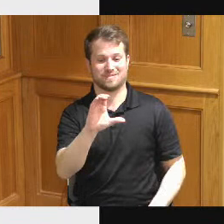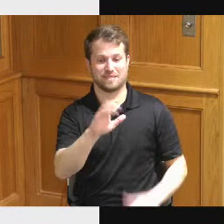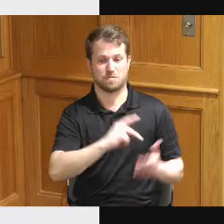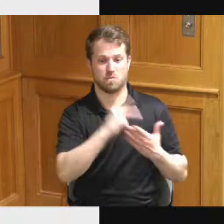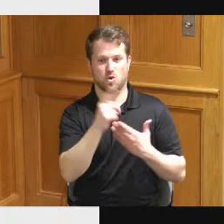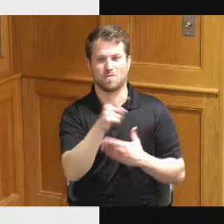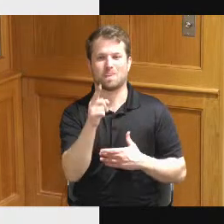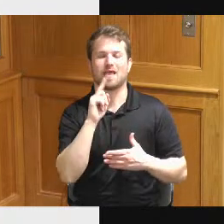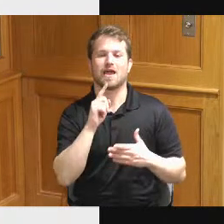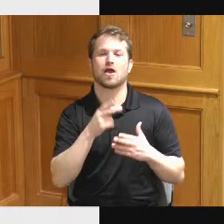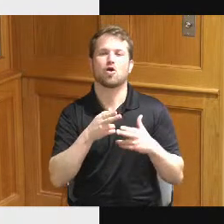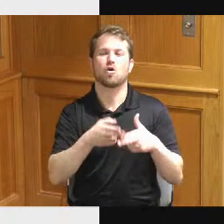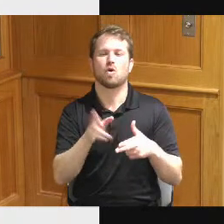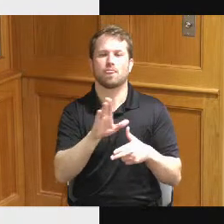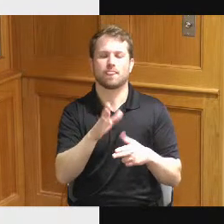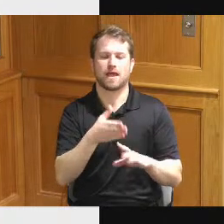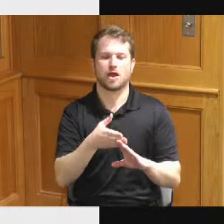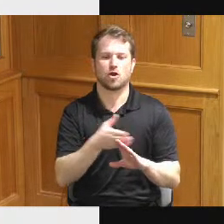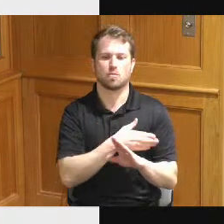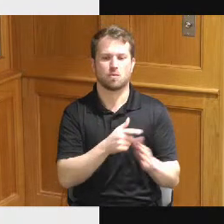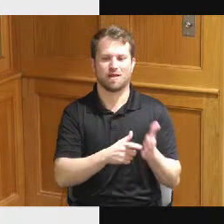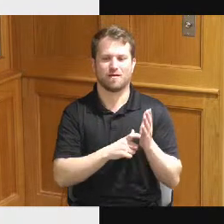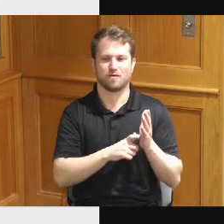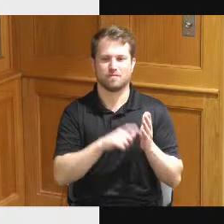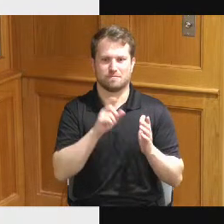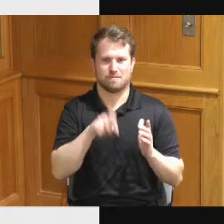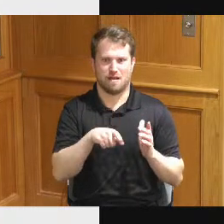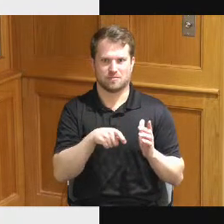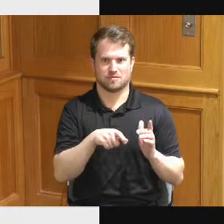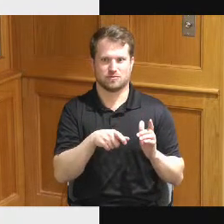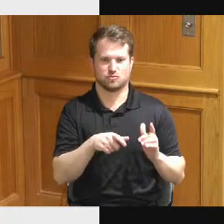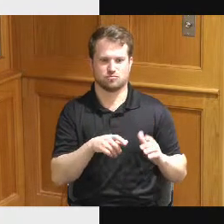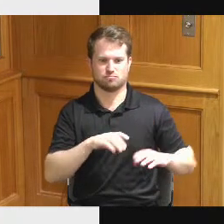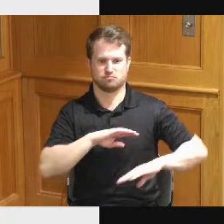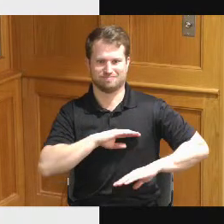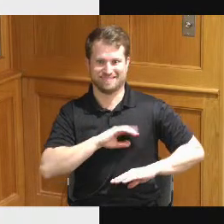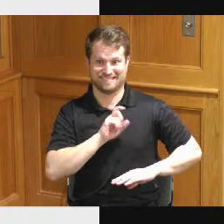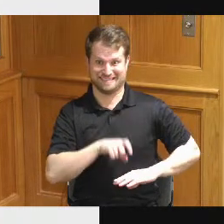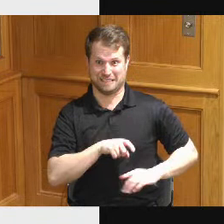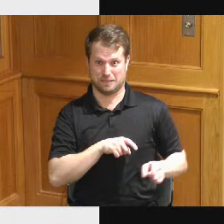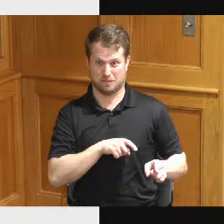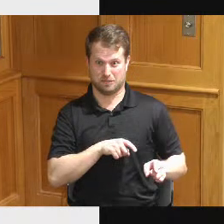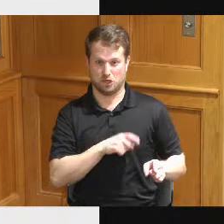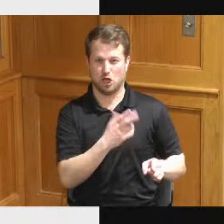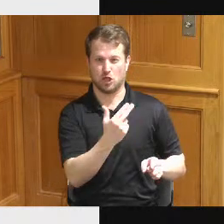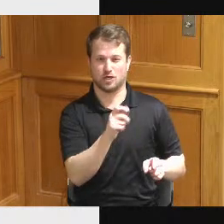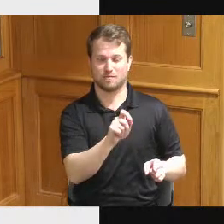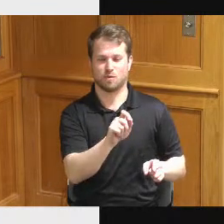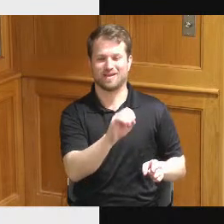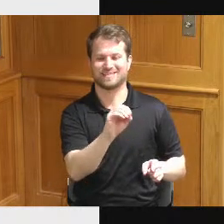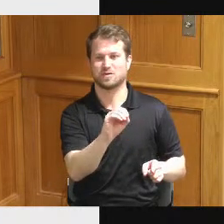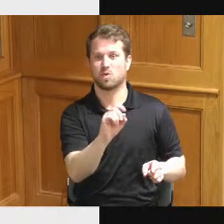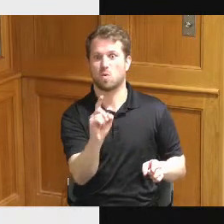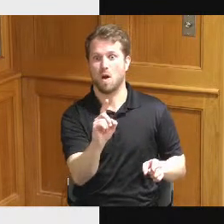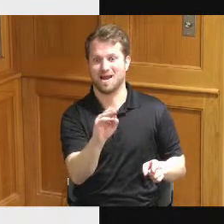their preliminary pro rata need Hamilton County should receive 13.01 million dollars per year